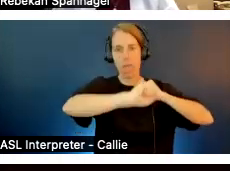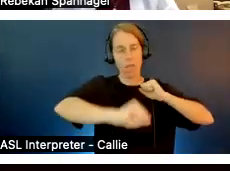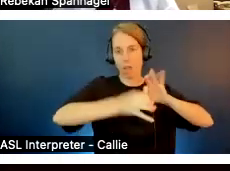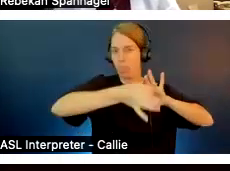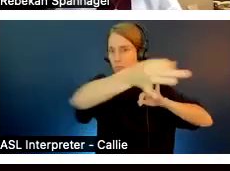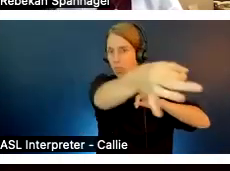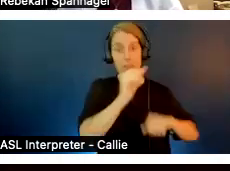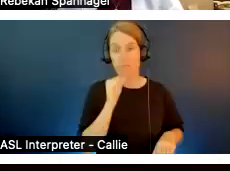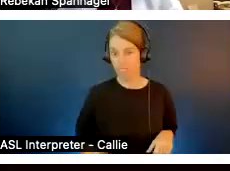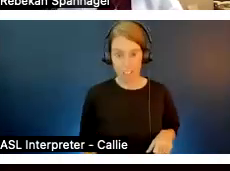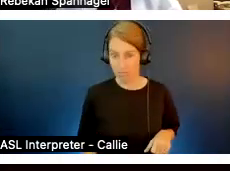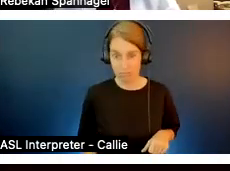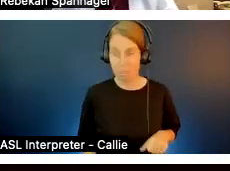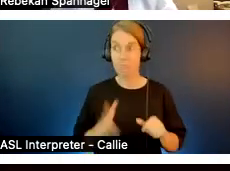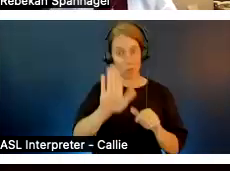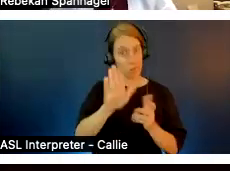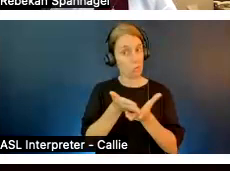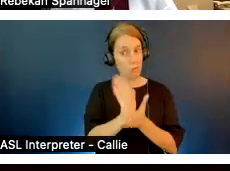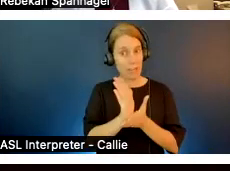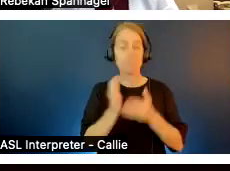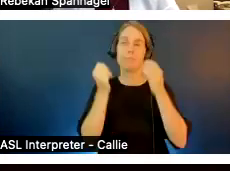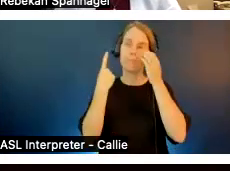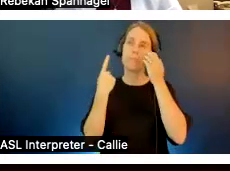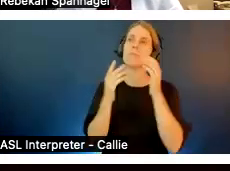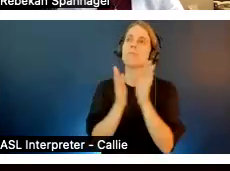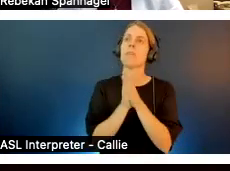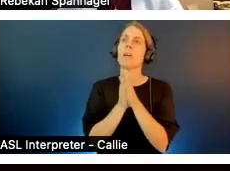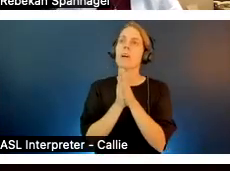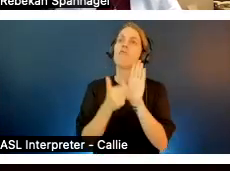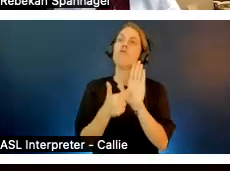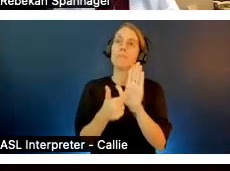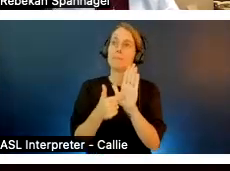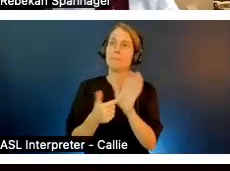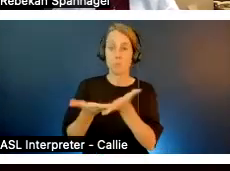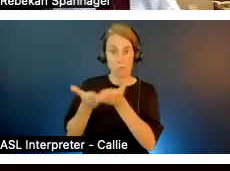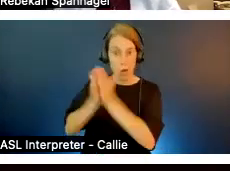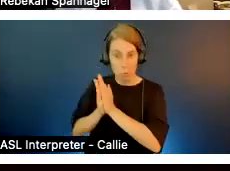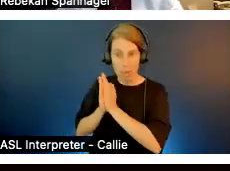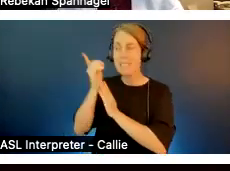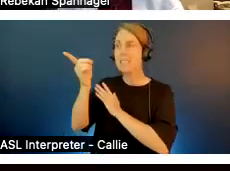where you have requested um for example that you receive what's called residential habilitation